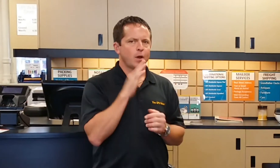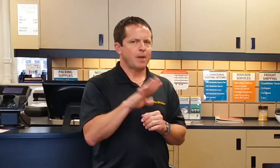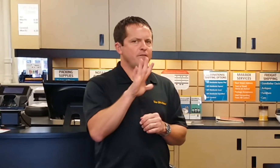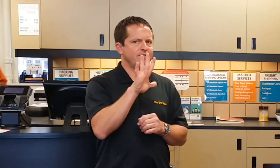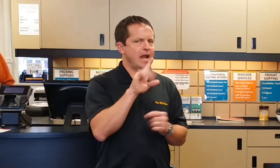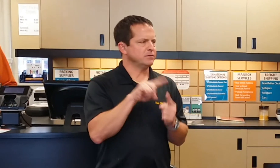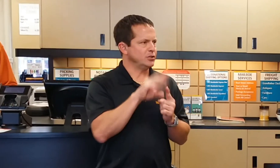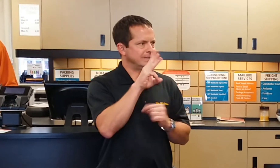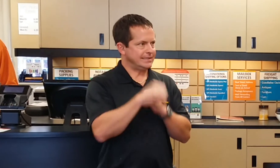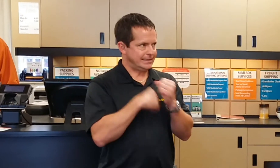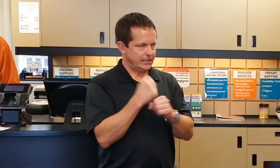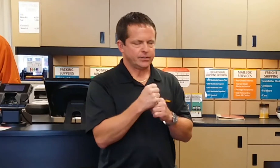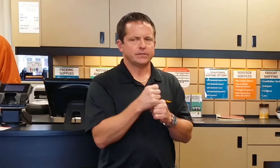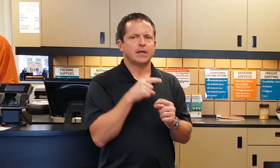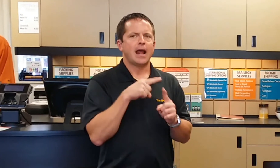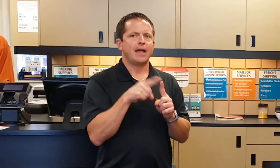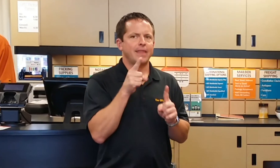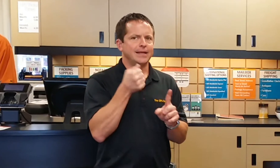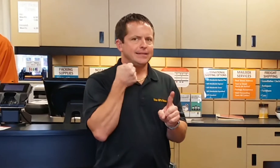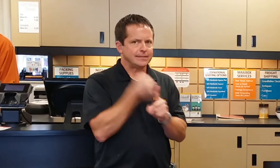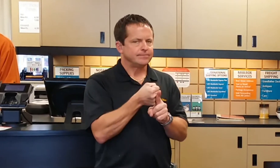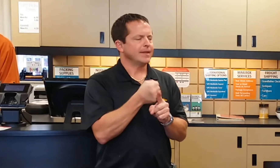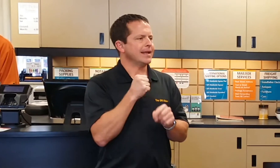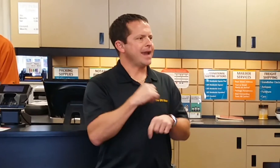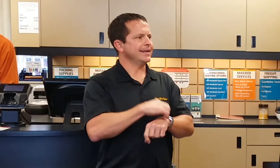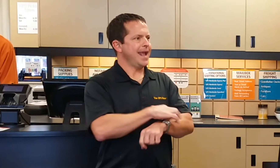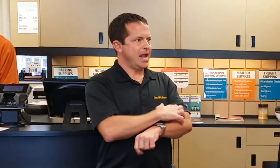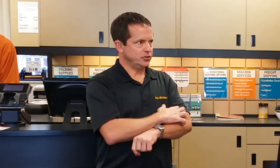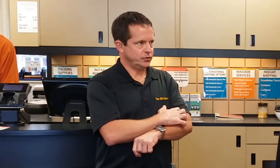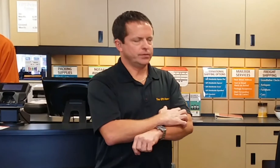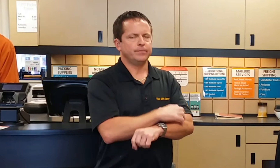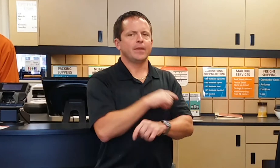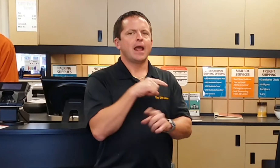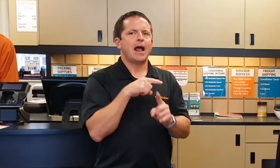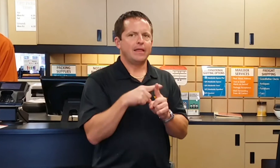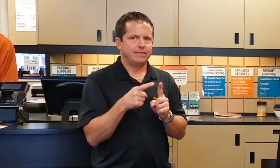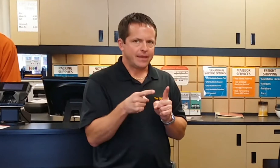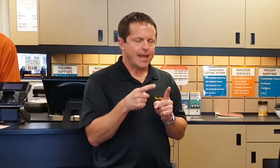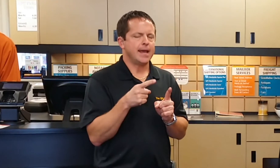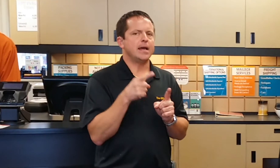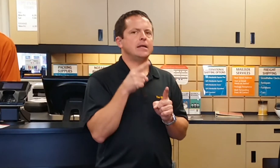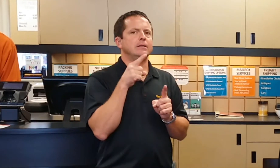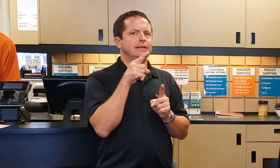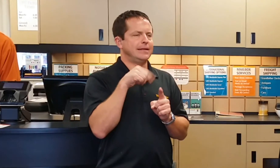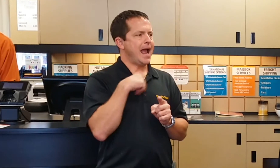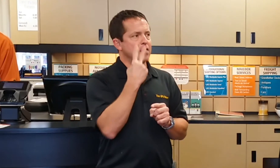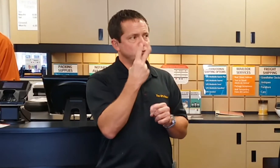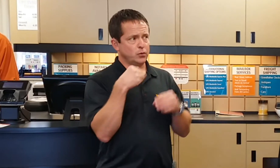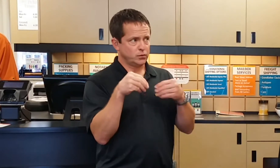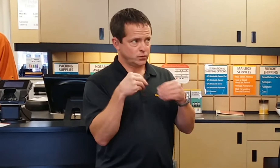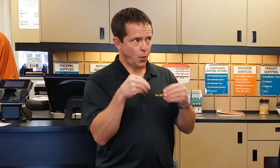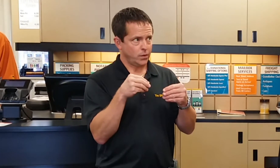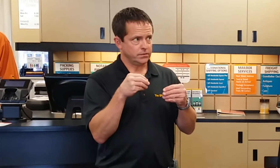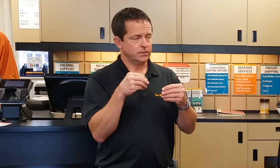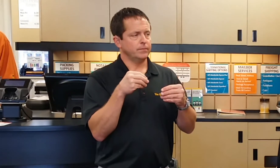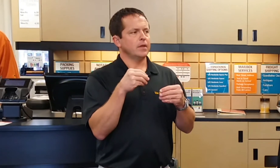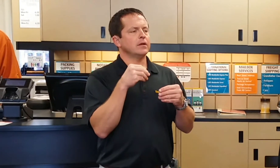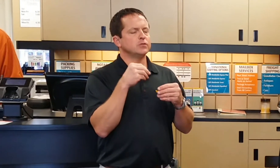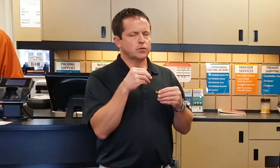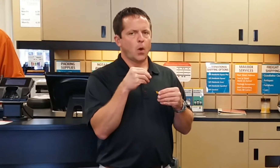we worked together for about five or six years, and then he found out that he had cancer. And since he owned two stores,